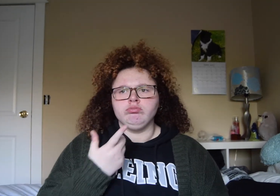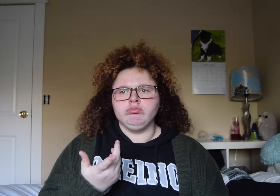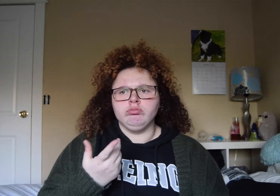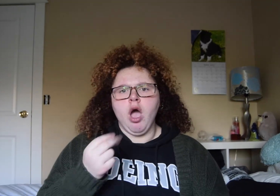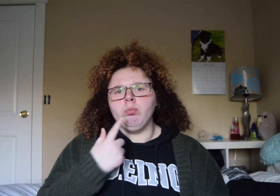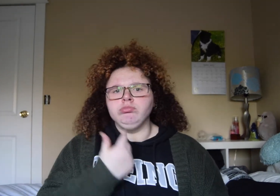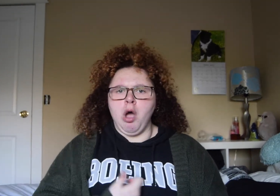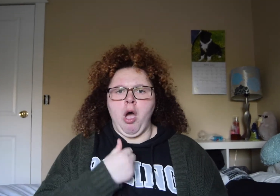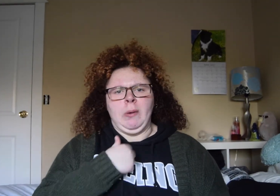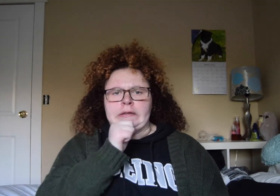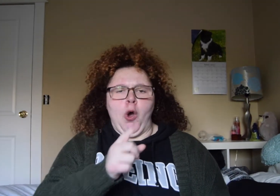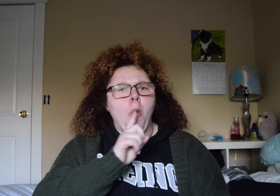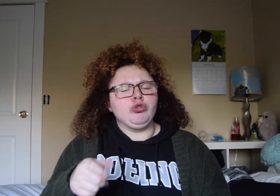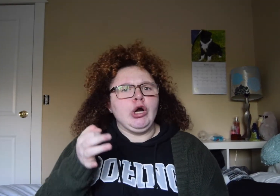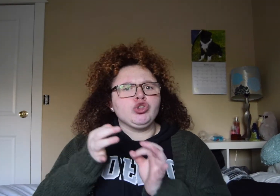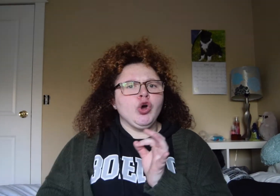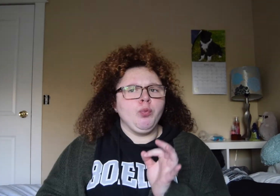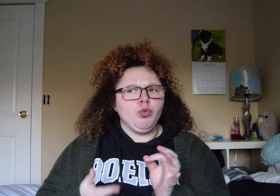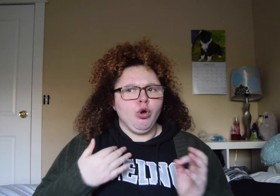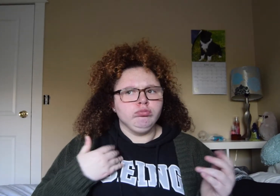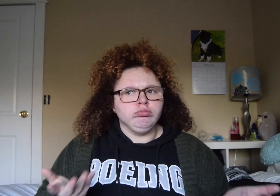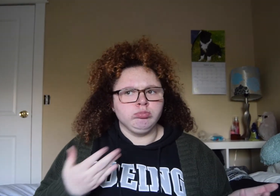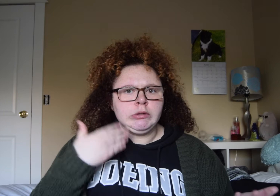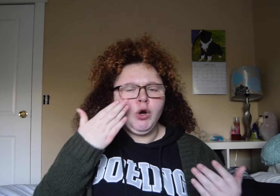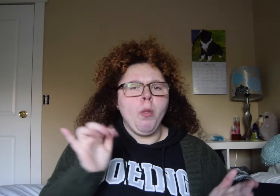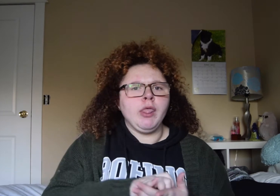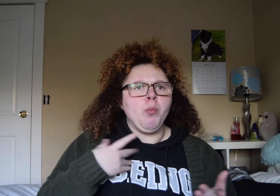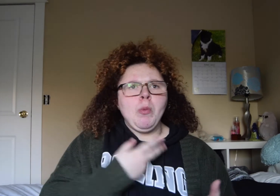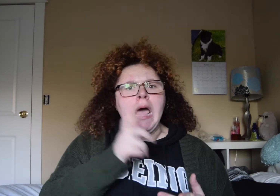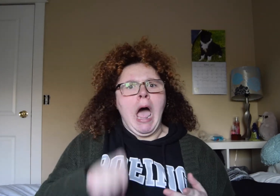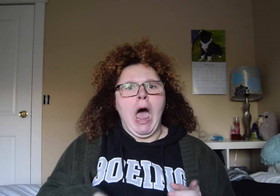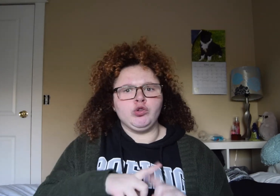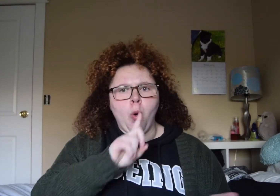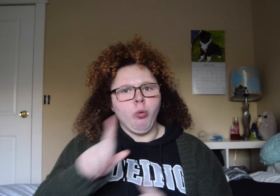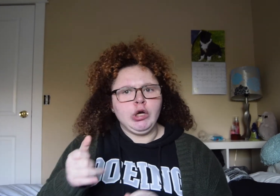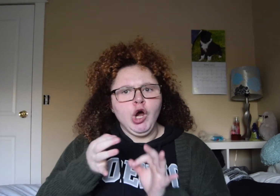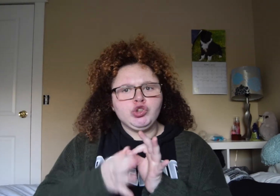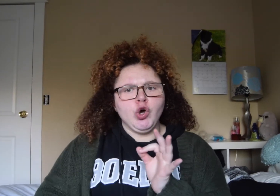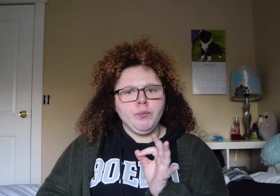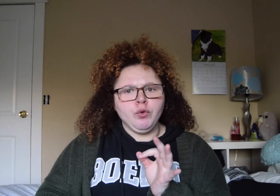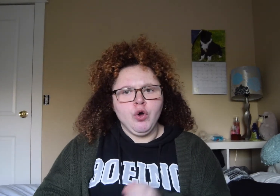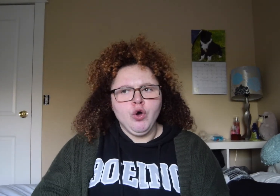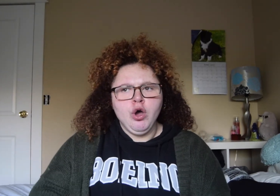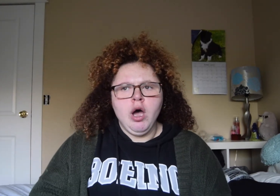And then she said, "Oh, I'm sorry, we didn't order one. We didn't know that we had to order an interpreter"